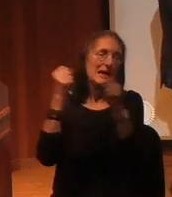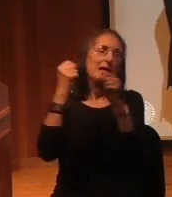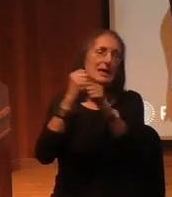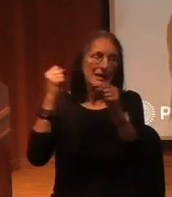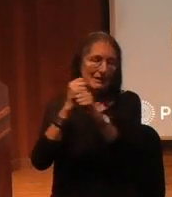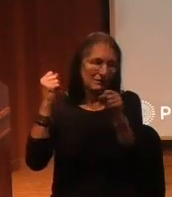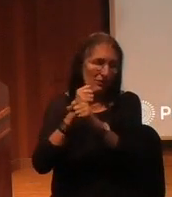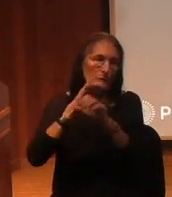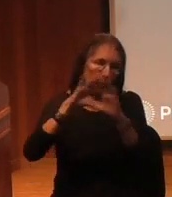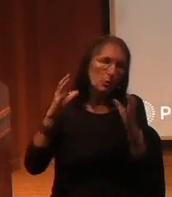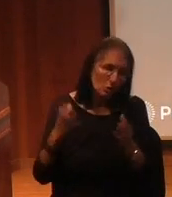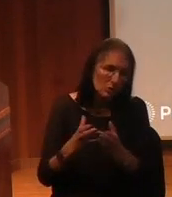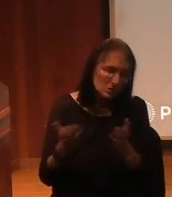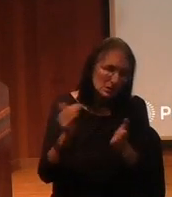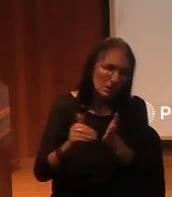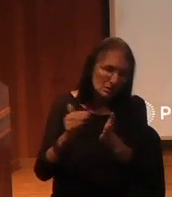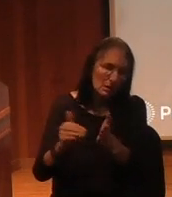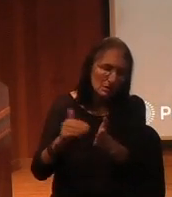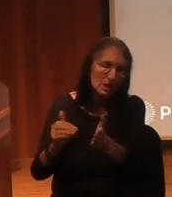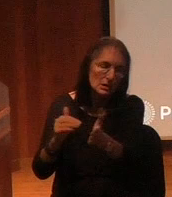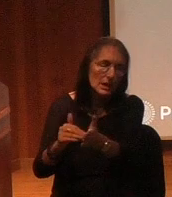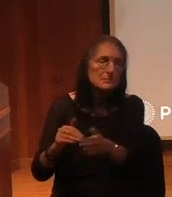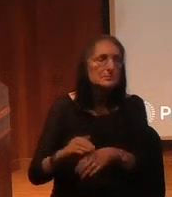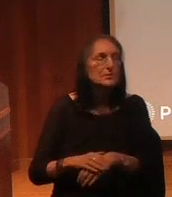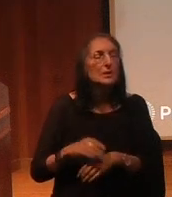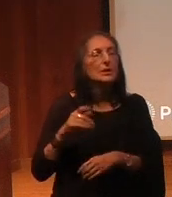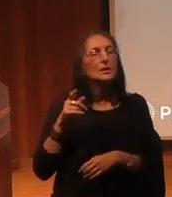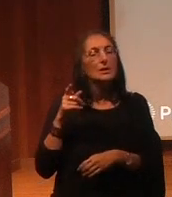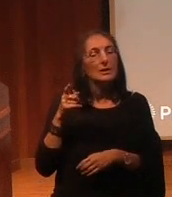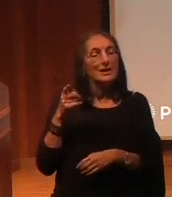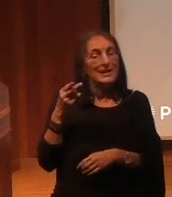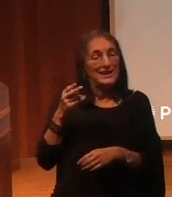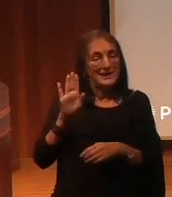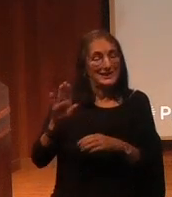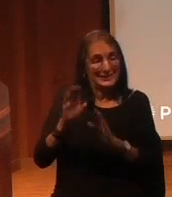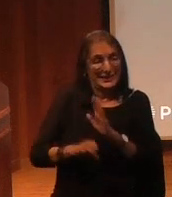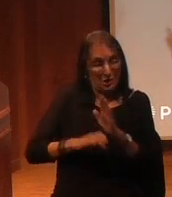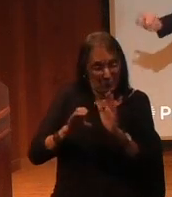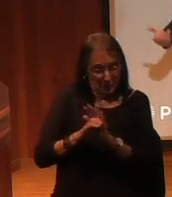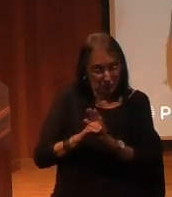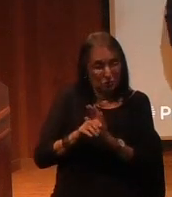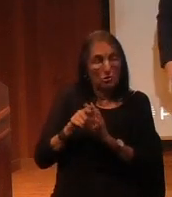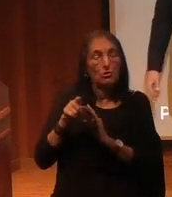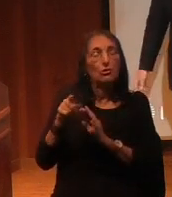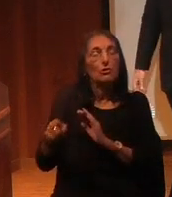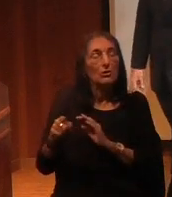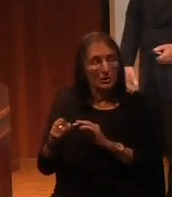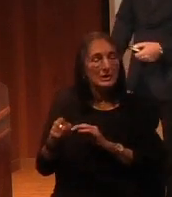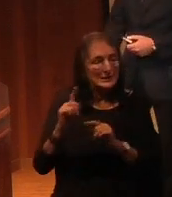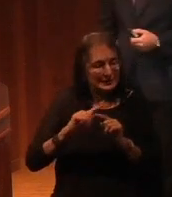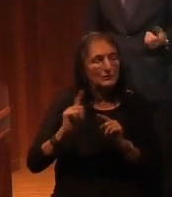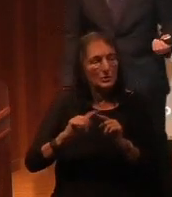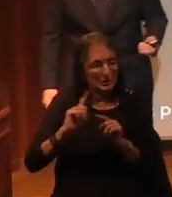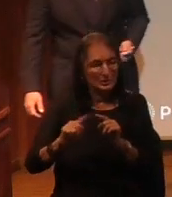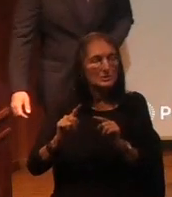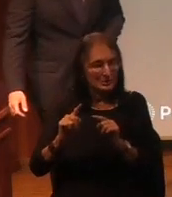He has been played by many different people. Actually, the 13th iteration of the doctor is not a he, it's a she now, which is really interesting